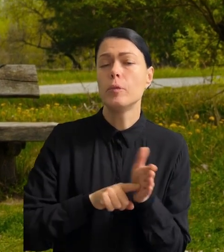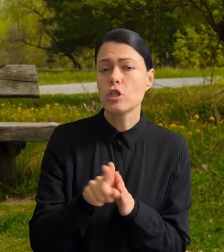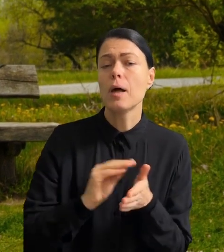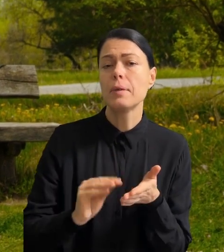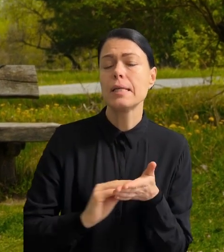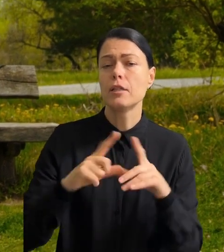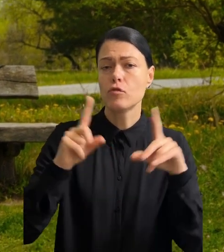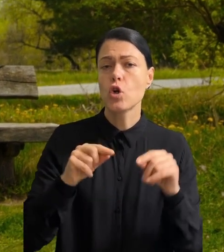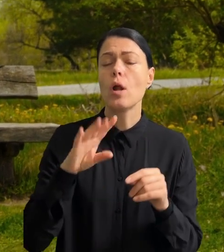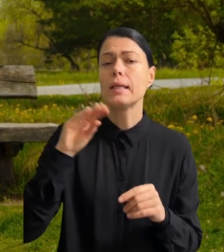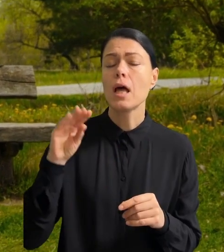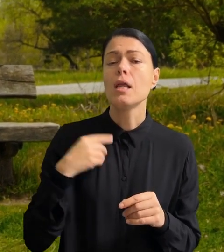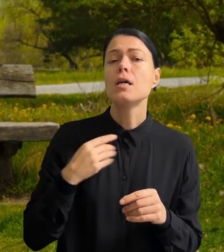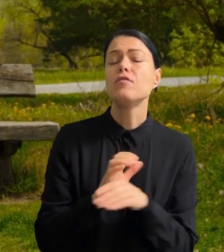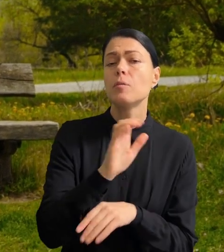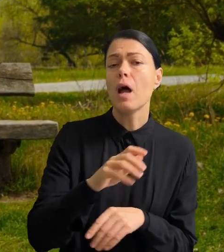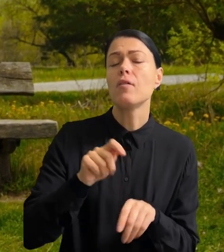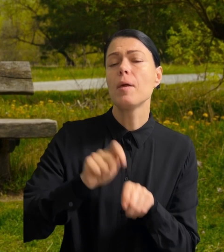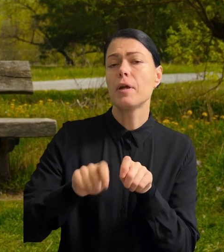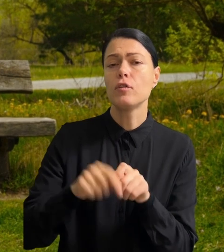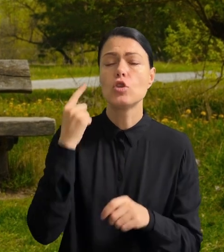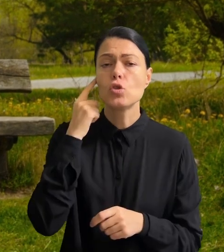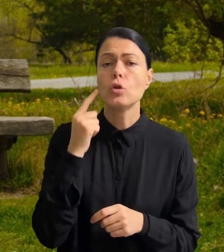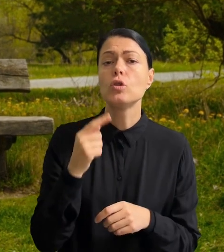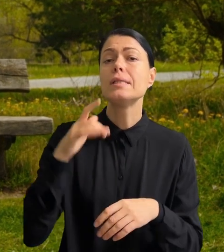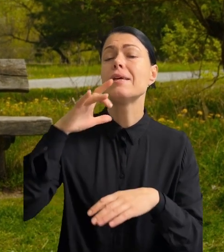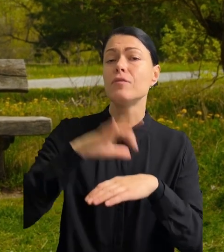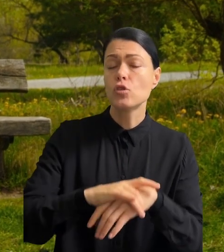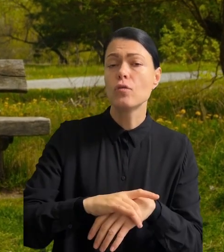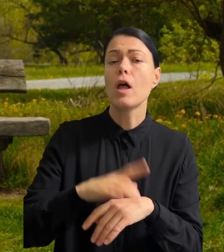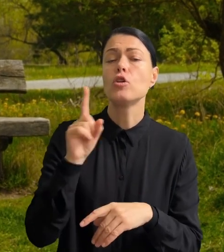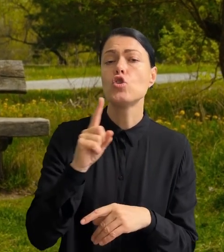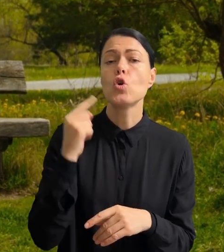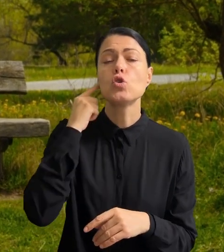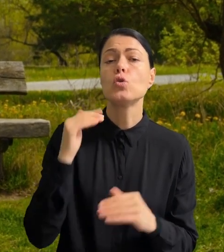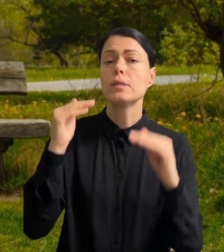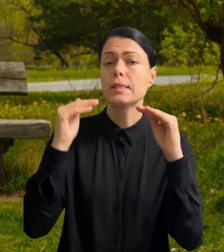We were sent to the doctor to check my hearing. Only then it became known that my hearing was declining.